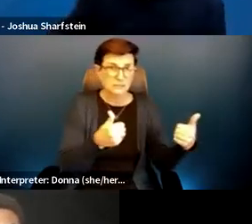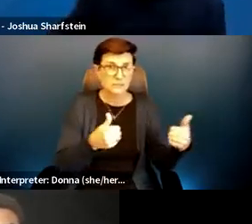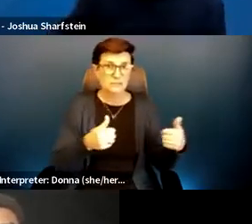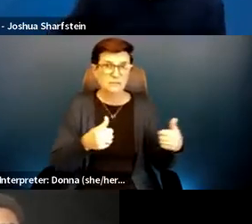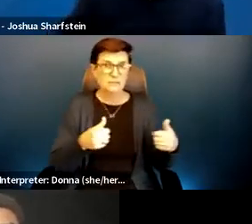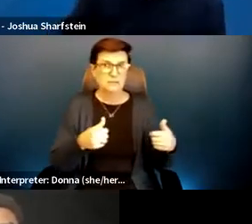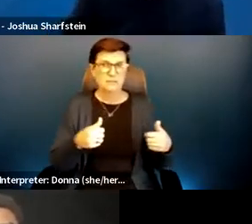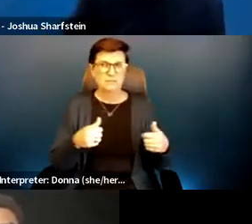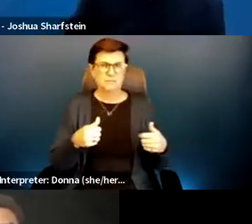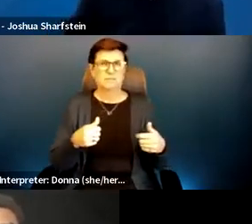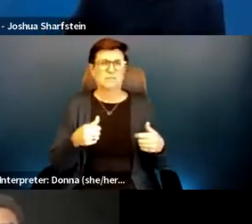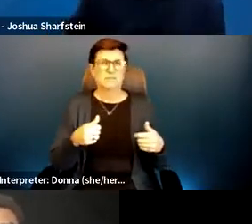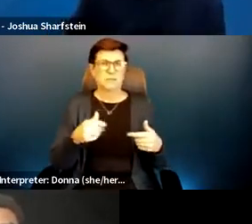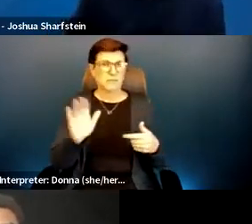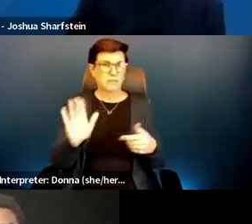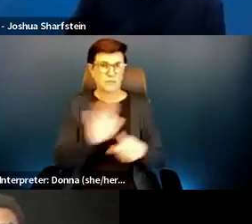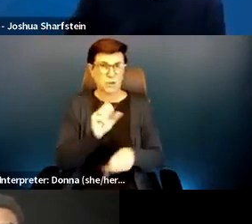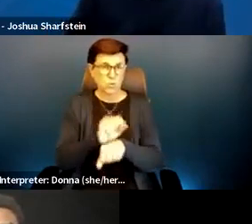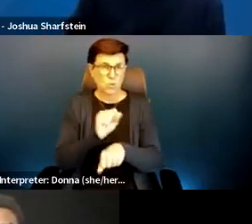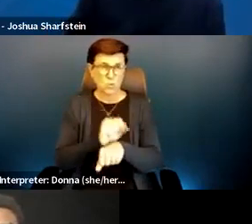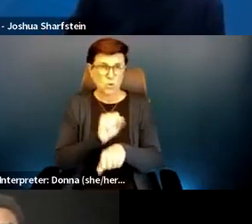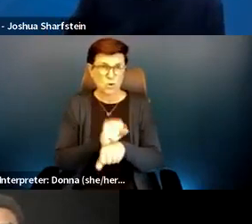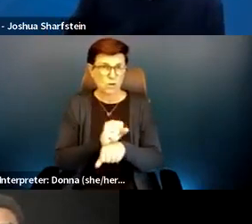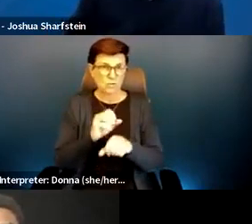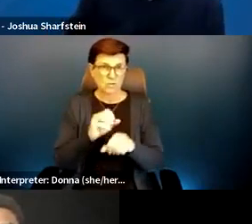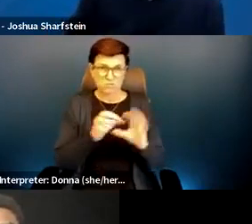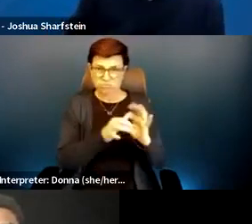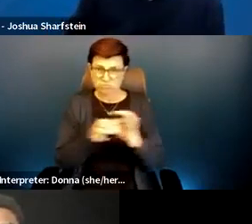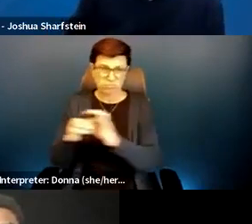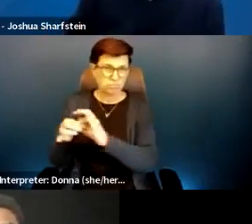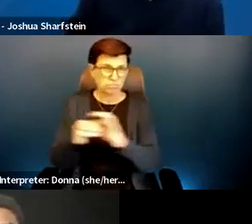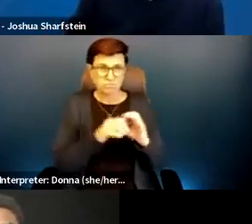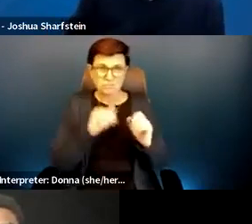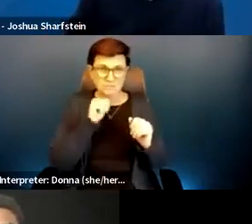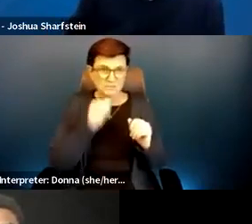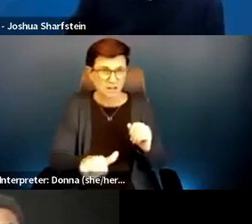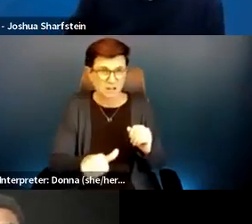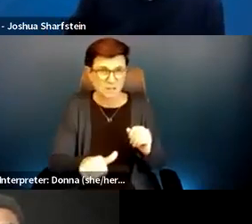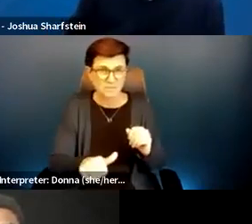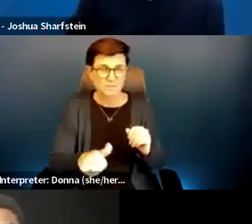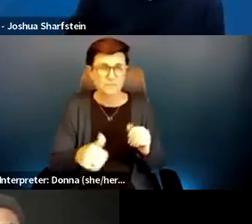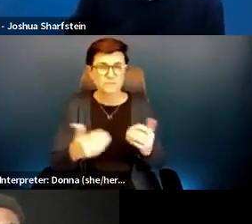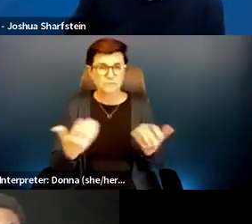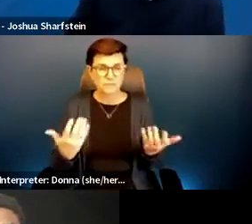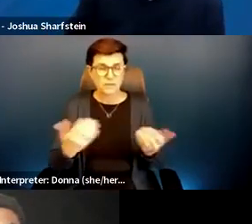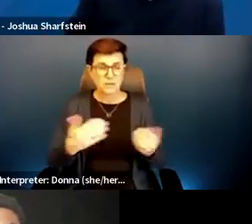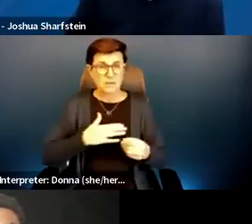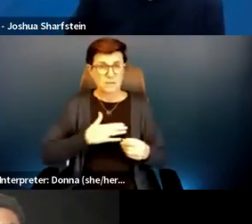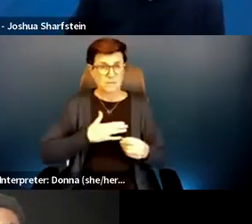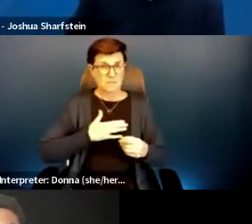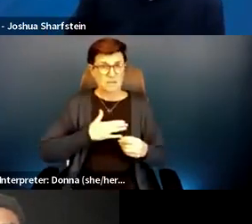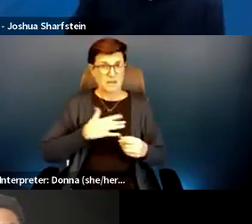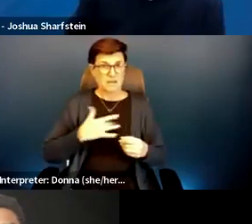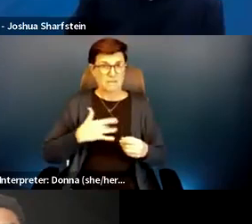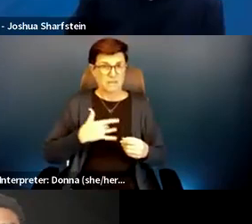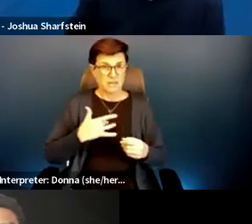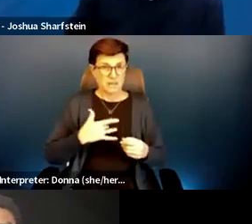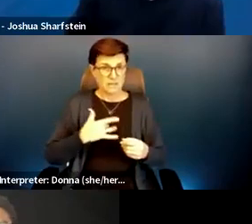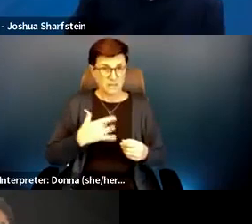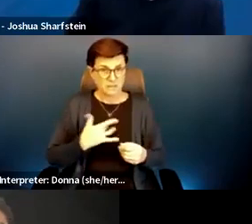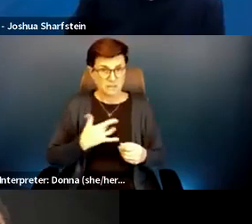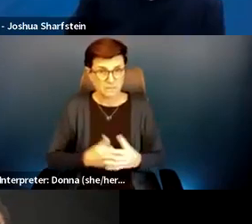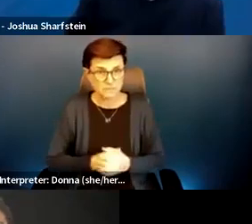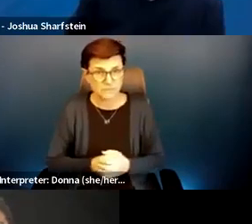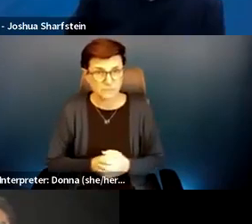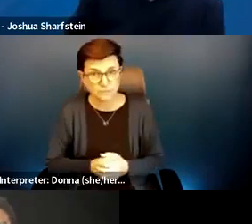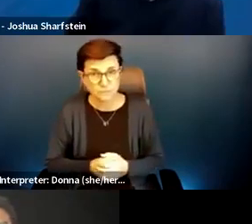And one thing that I found to be a bit delicate in too facile